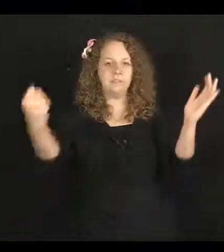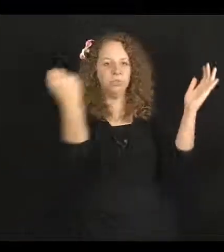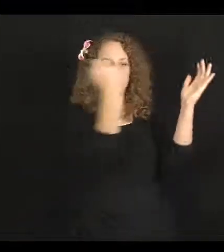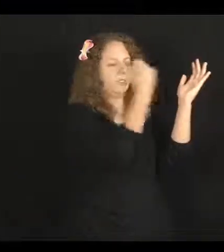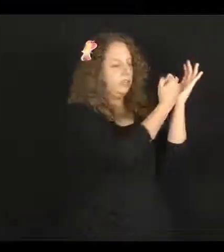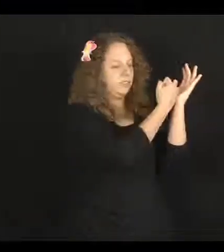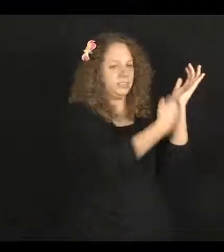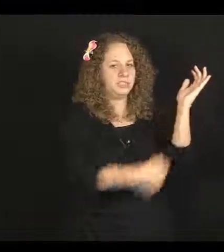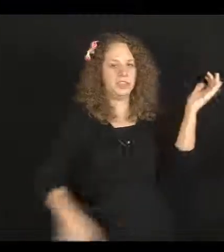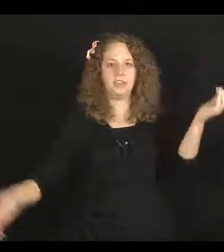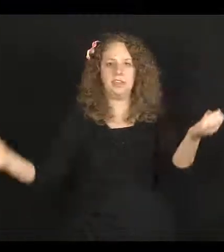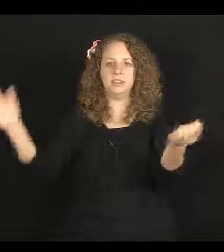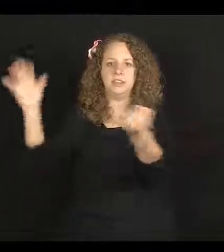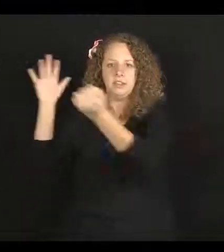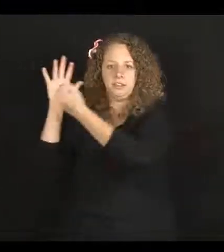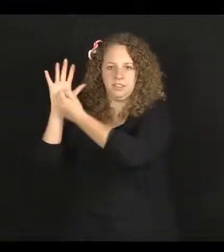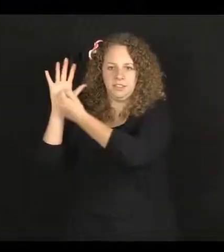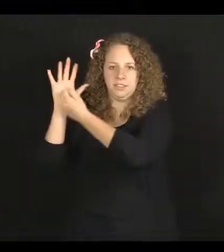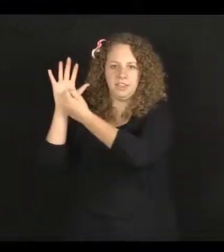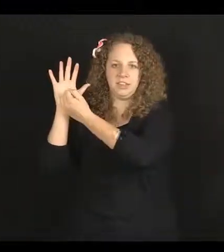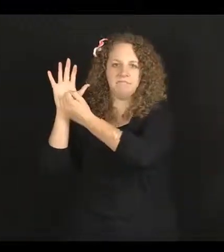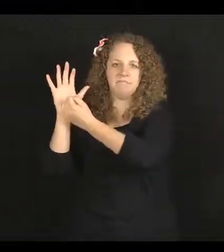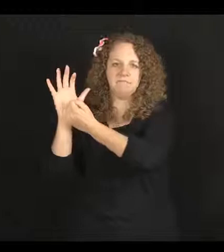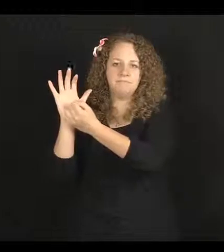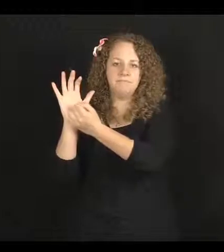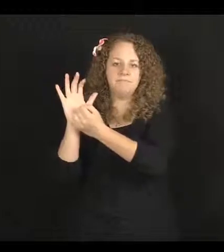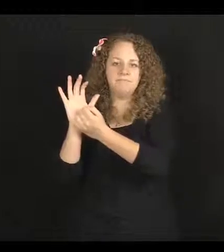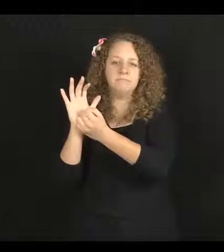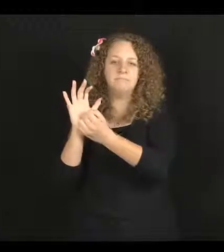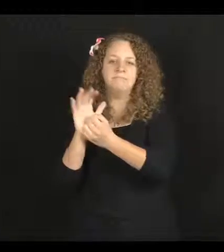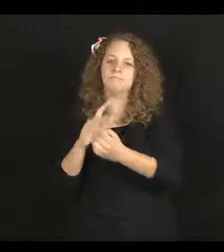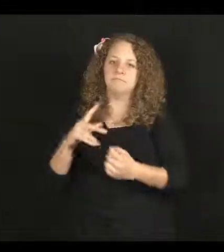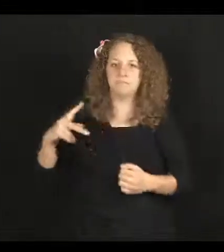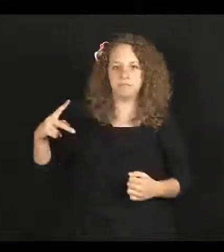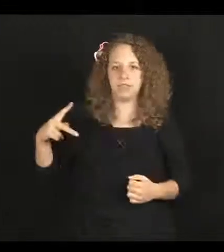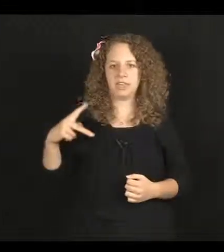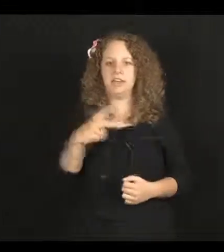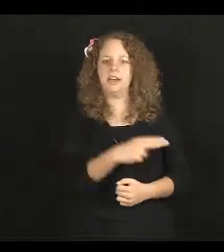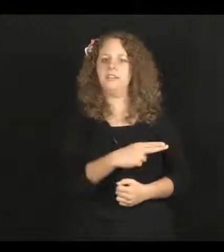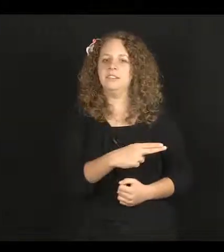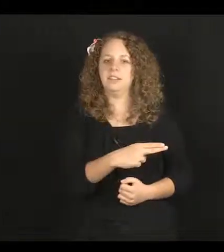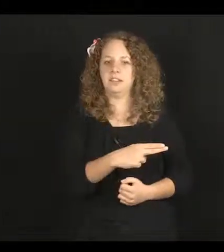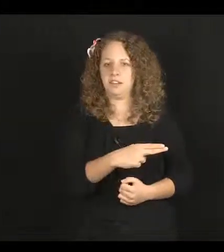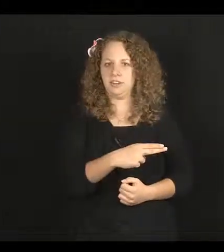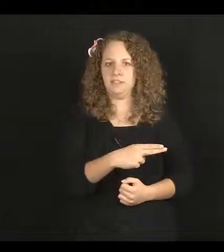a nail on this side like CUT … like CUT-OFF